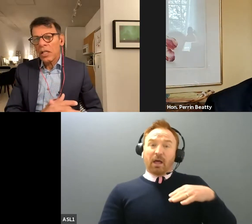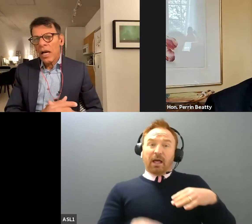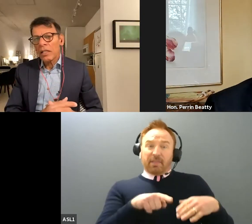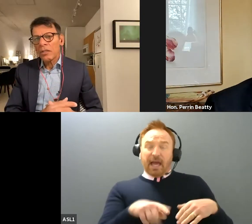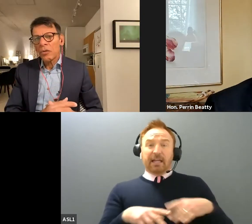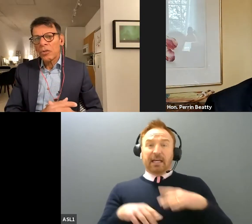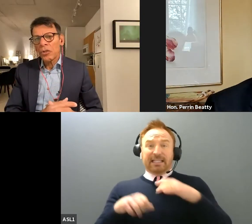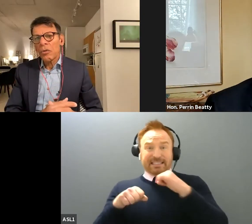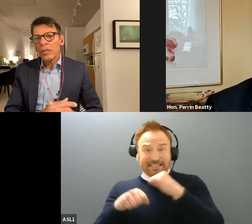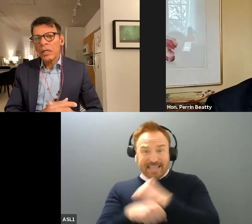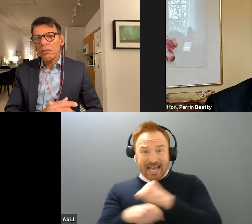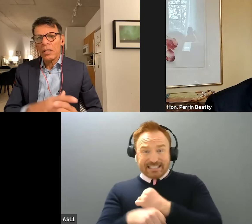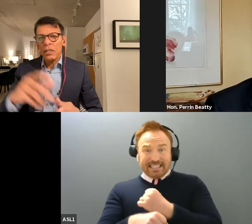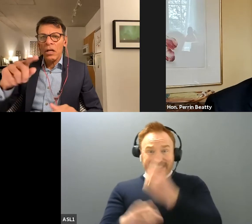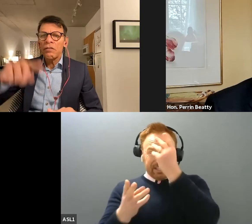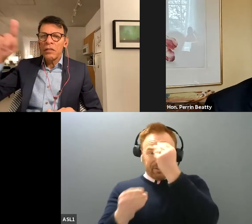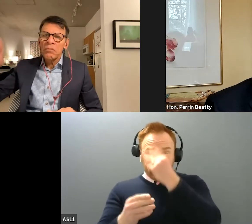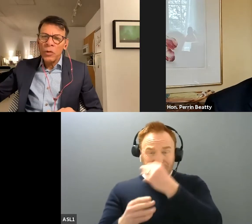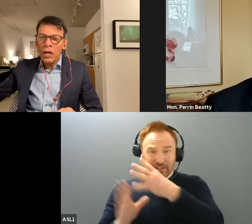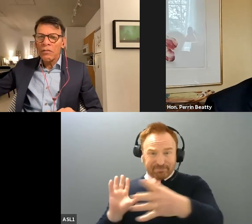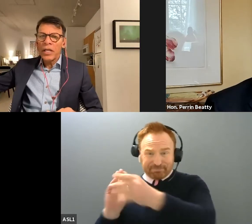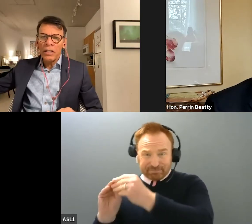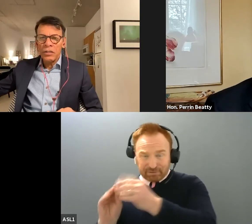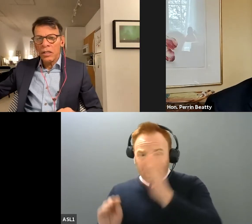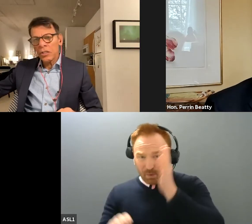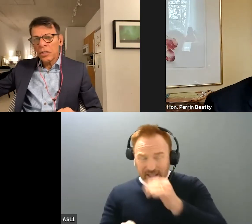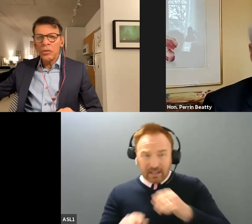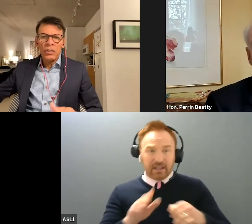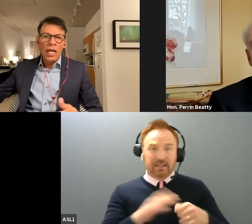data that's going to show us that it's an uneven recovery and is going to continue. And the stats